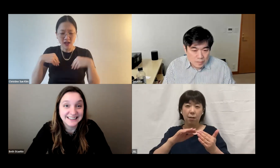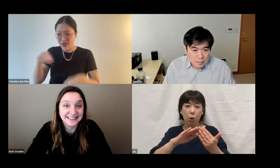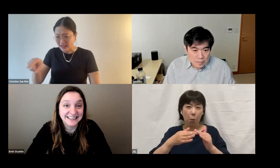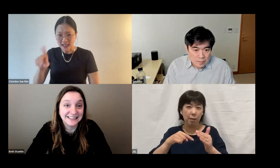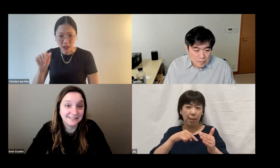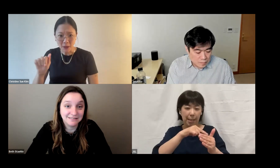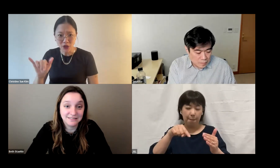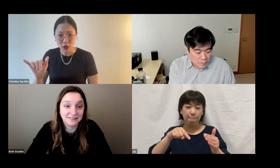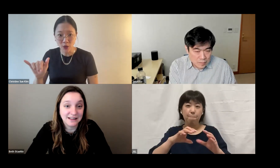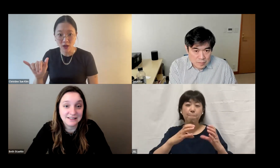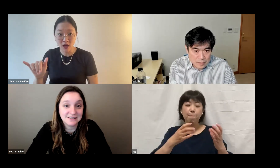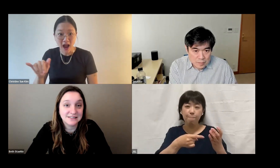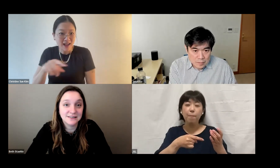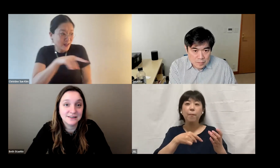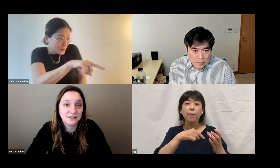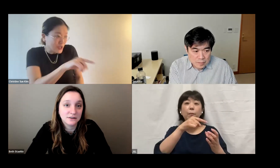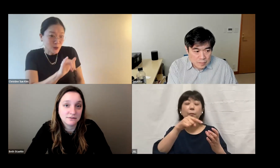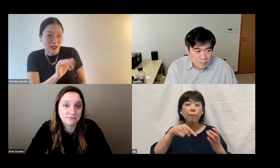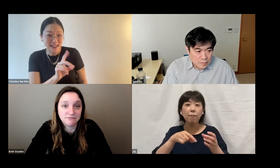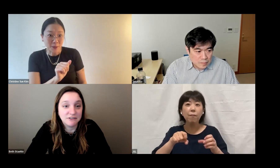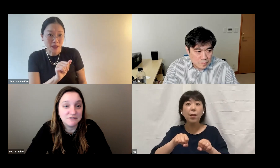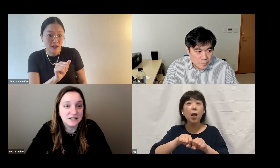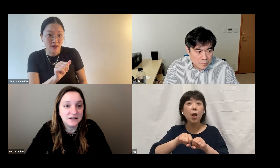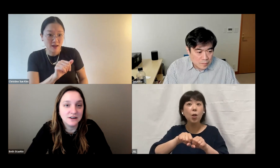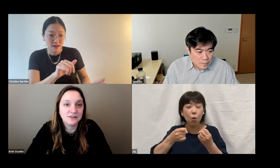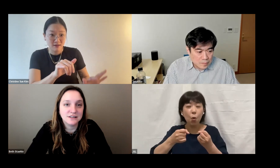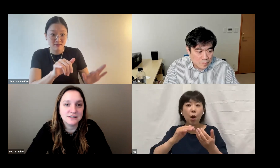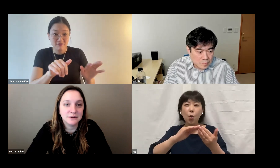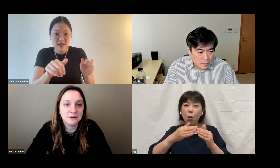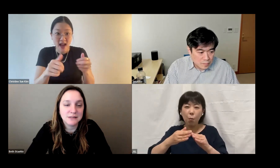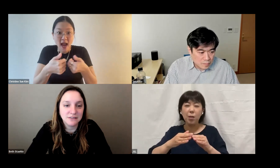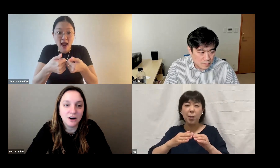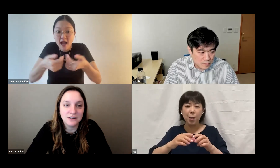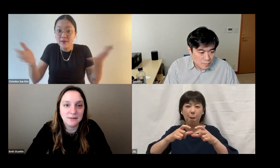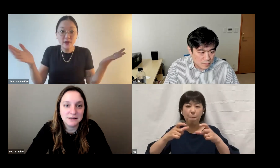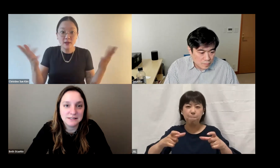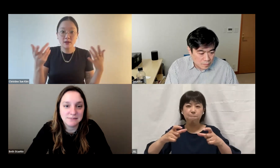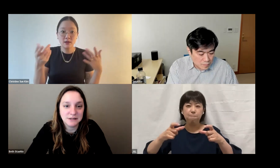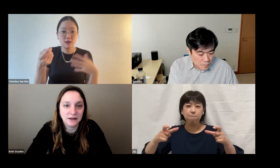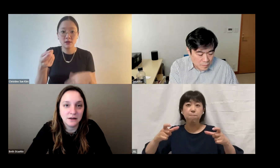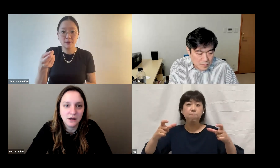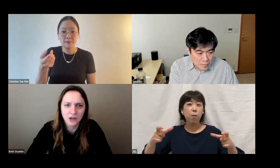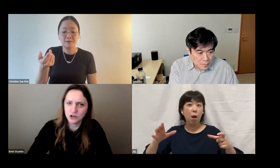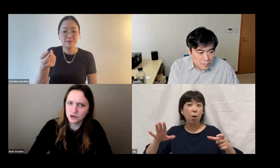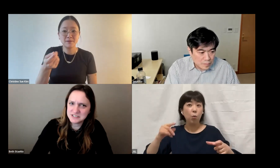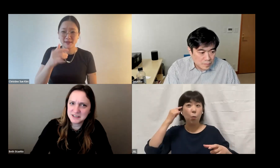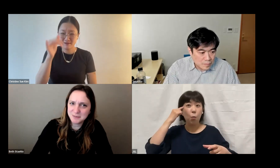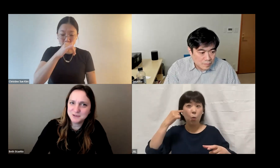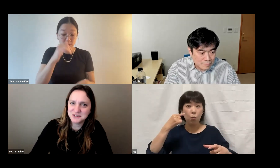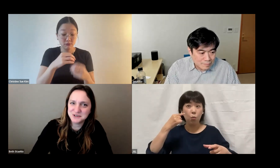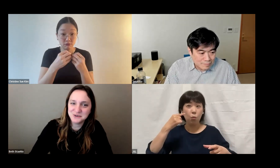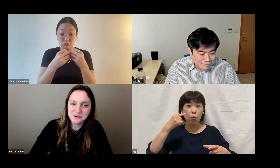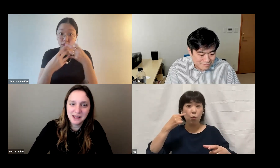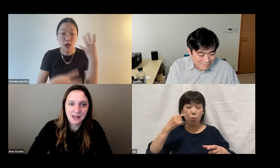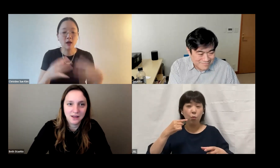in the last 15 years. Like sometimes I have a hard time accepting “You're disabled too?!”